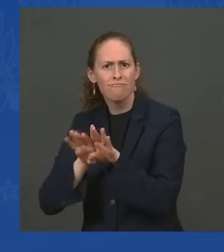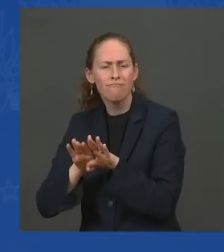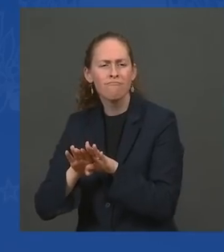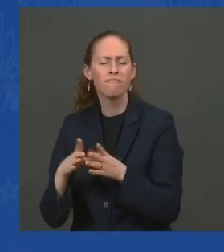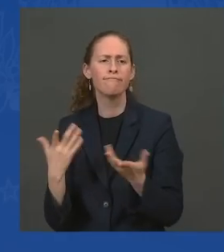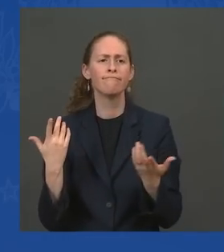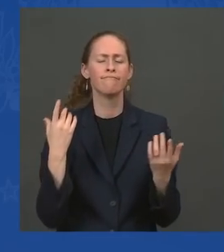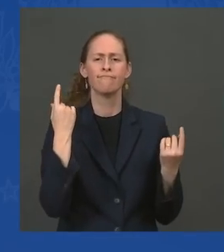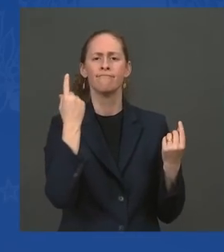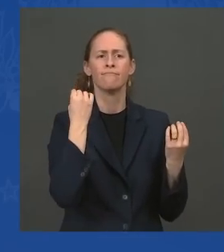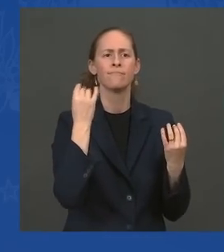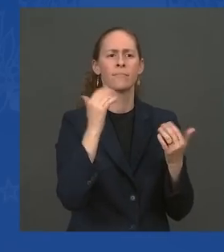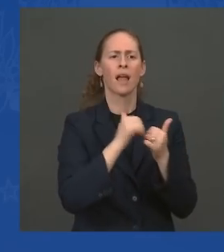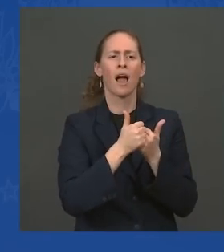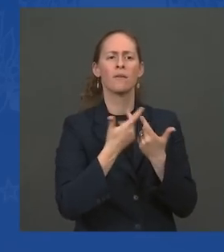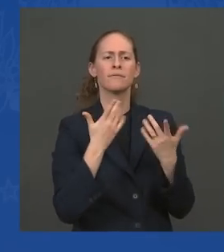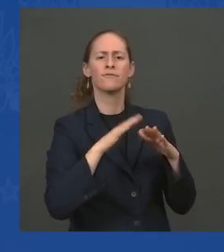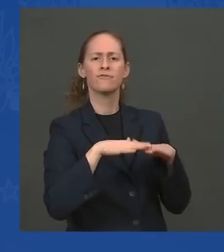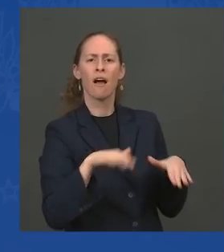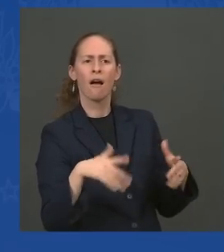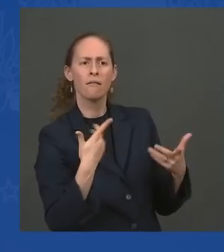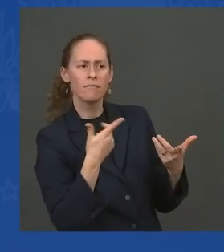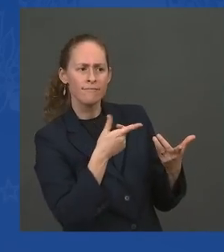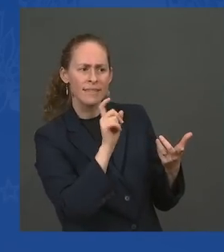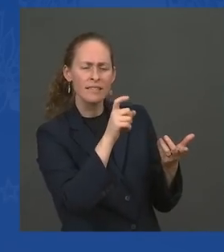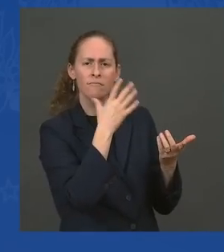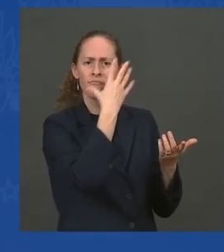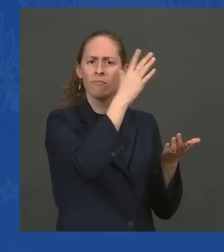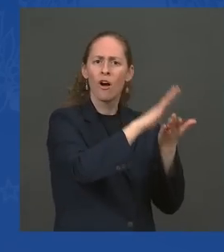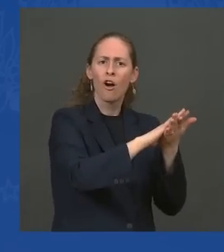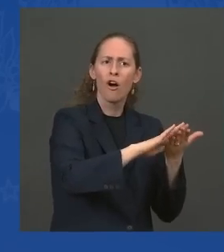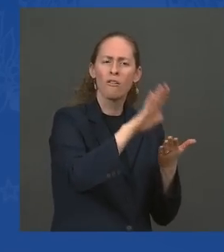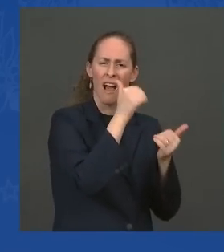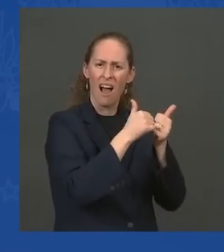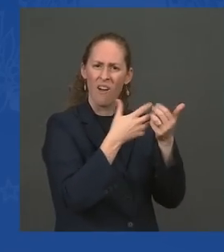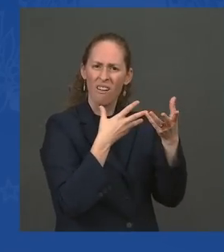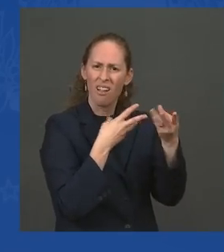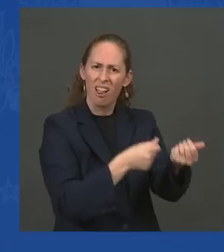a degree beyond high school if they don't start with the same opportunity?"